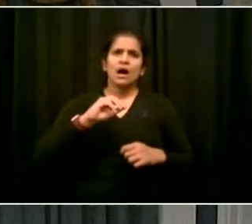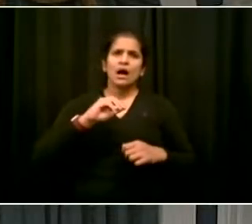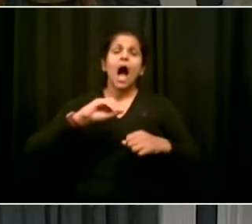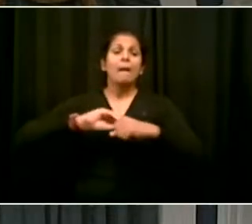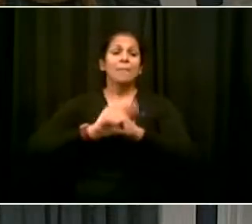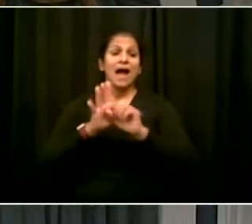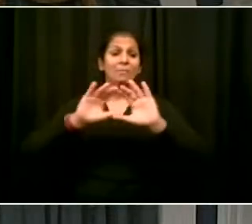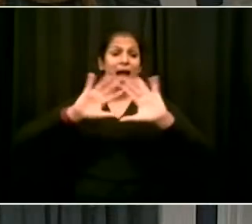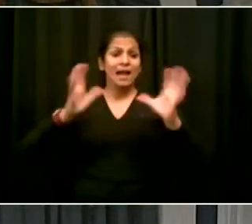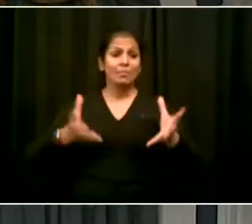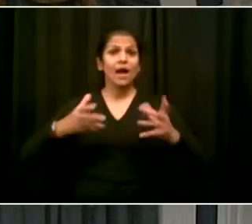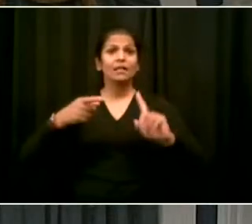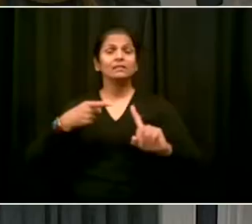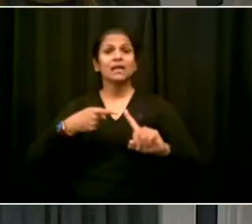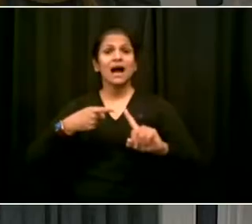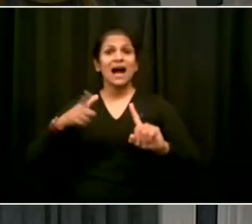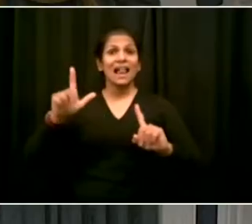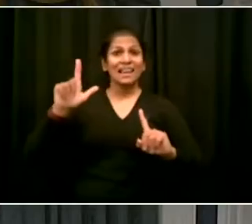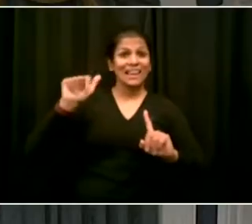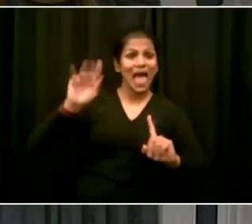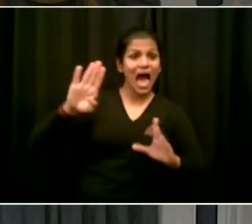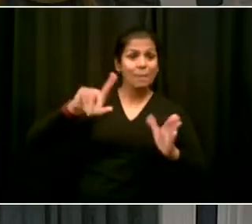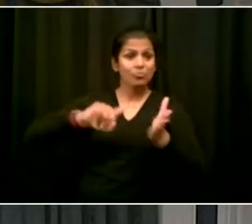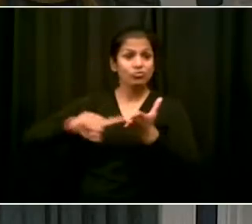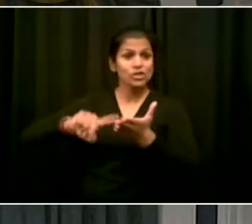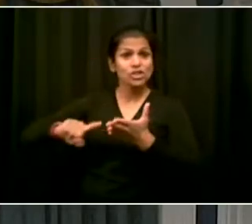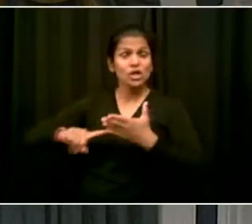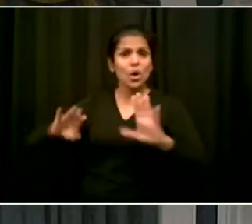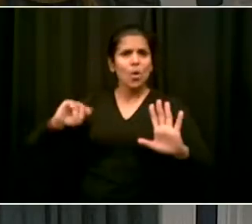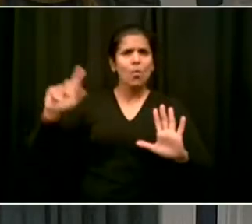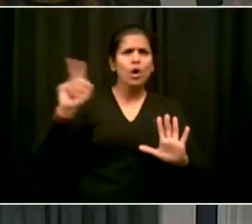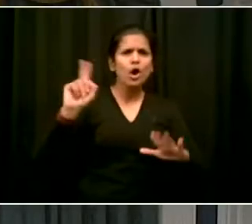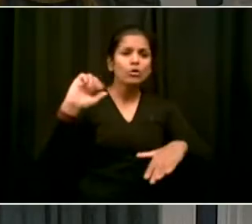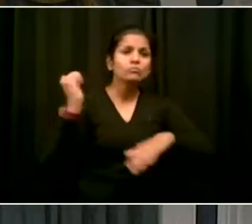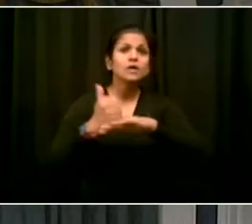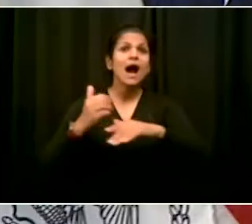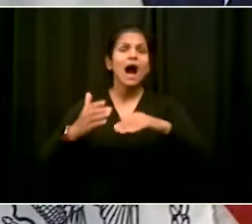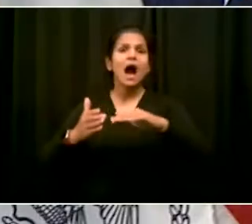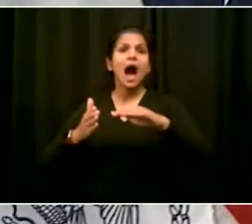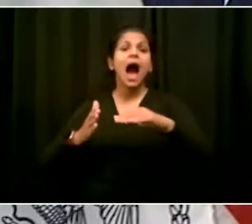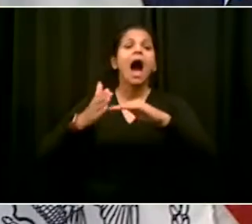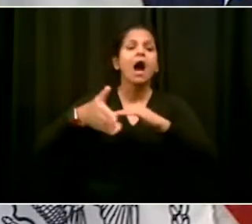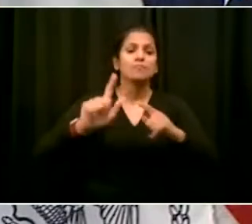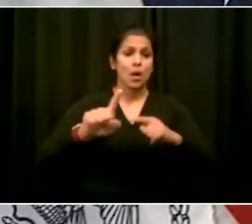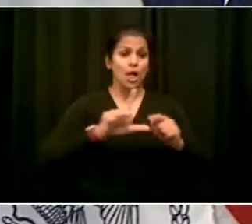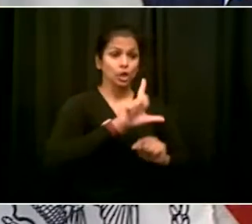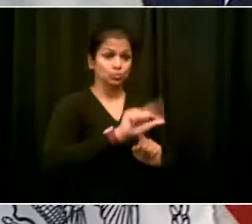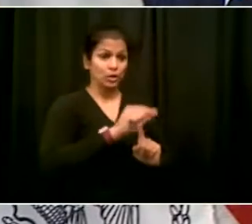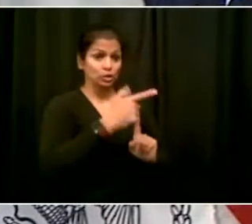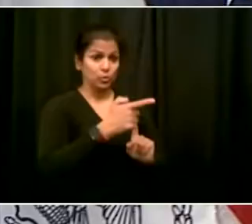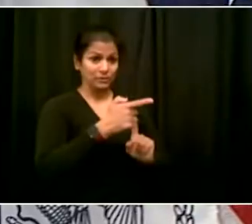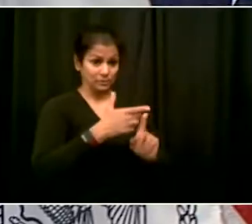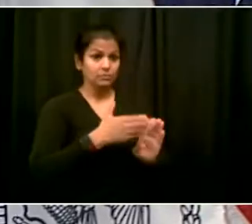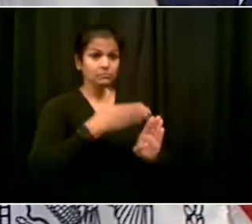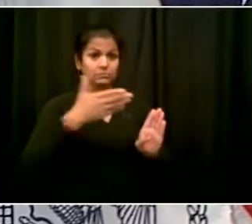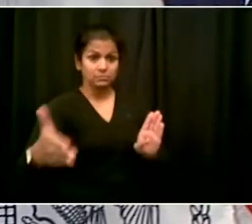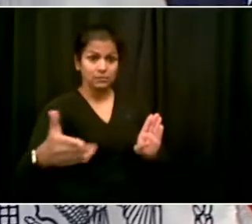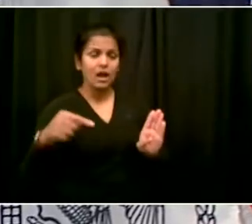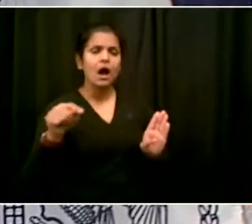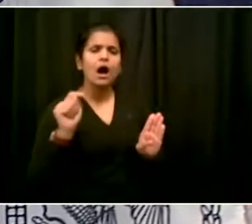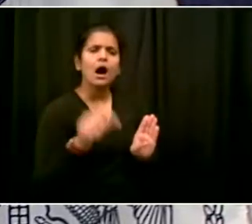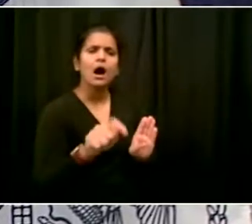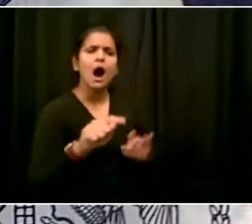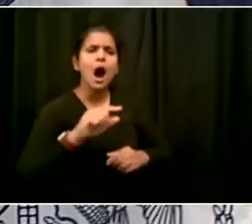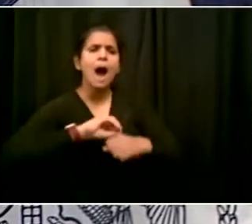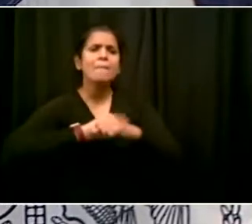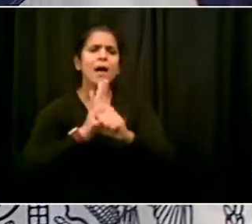HOUSE AFFR TE2021